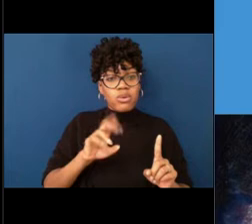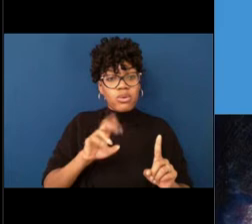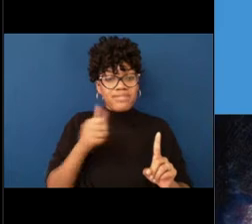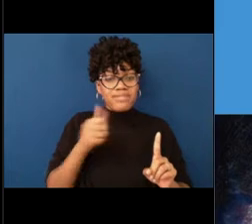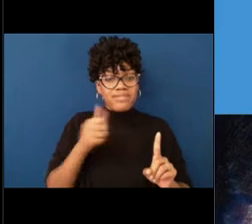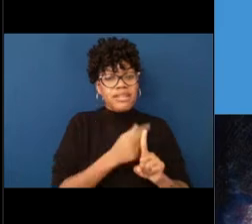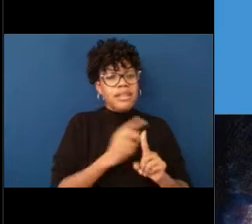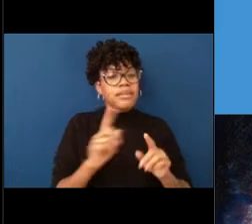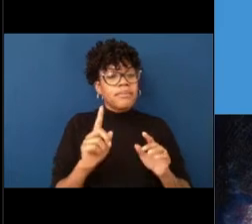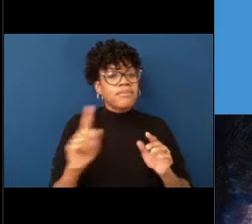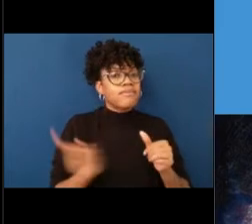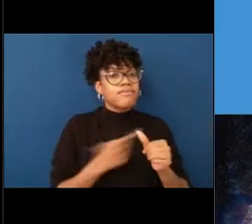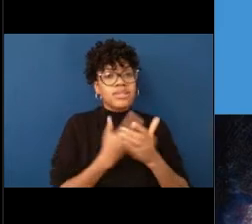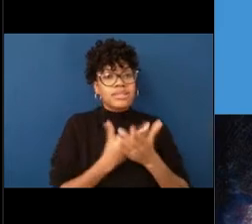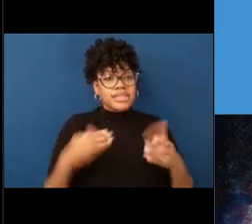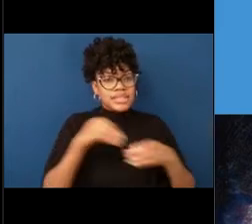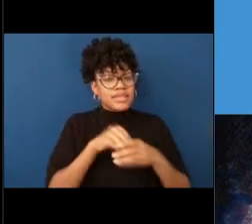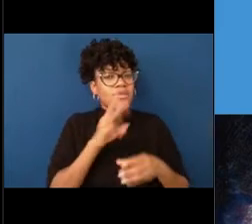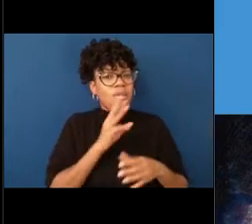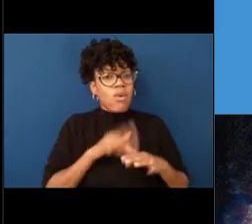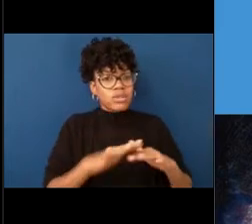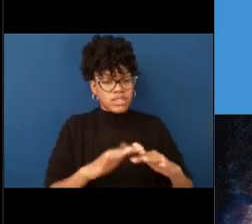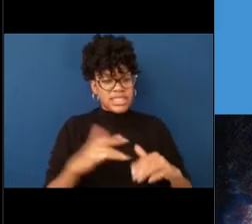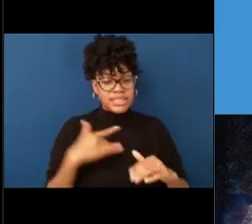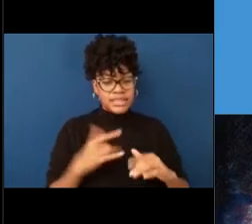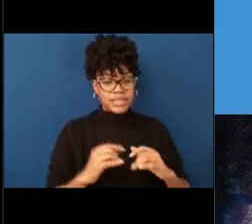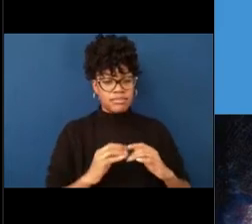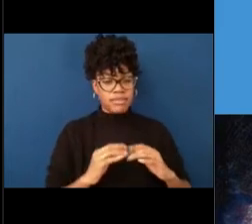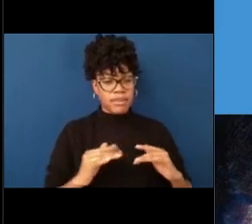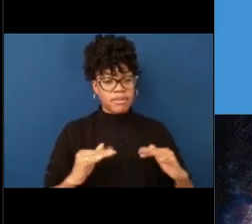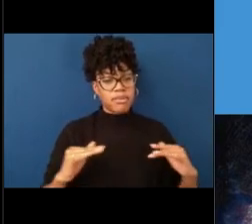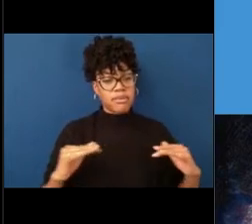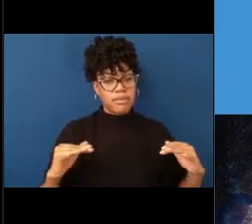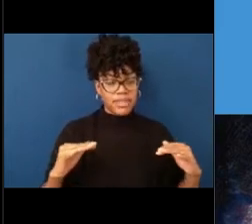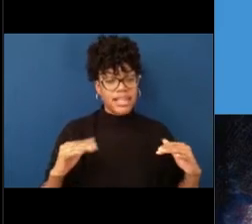and often used coral in ceremonial rituals and medicine.